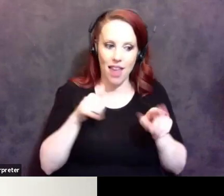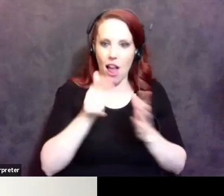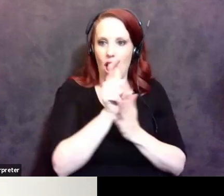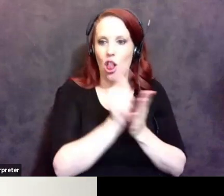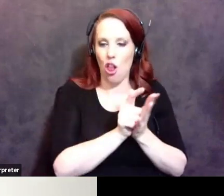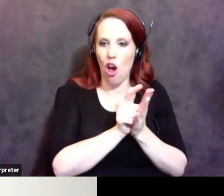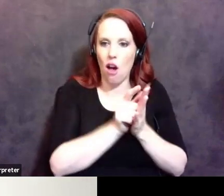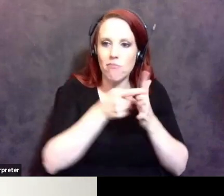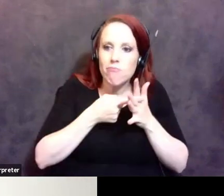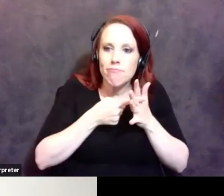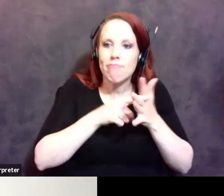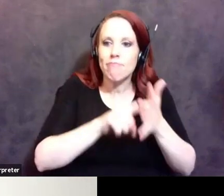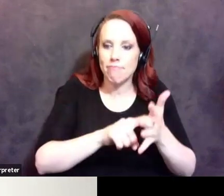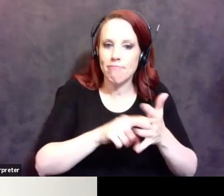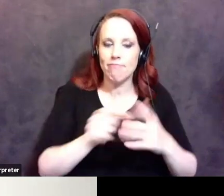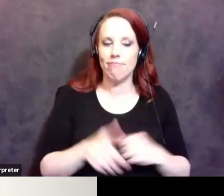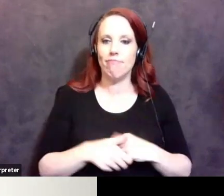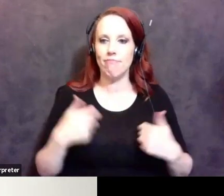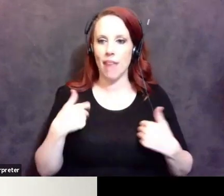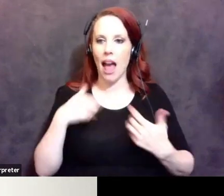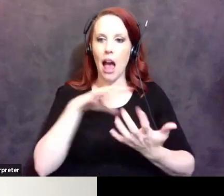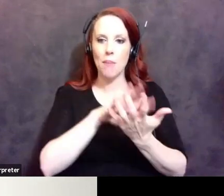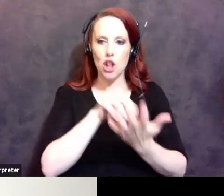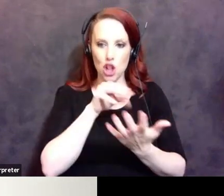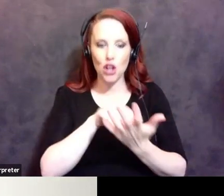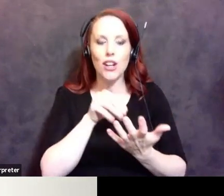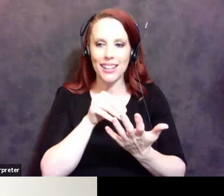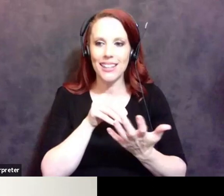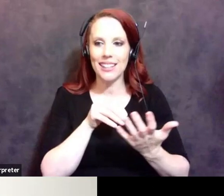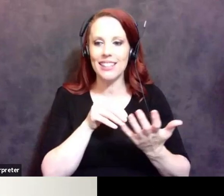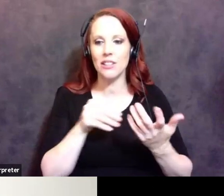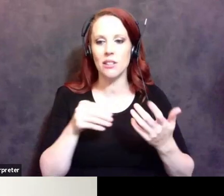and I am learning, you know, when we first started Diverseability, I was like we are